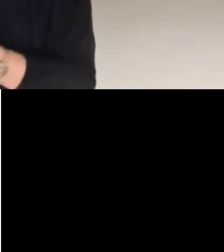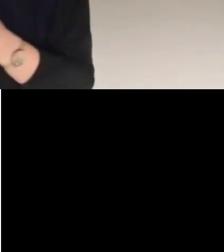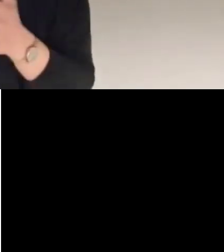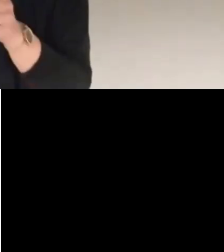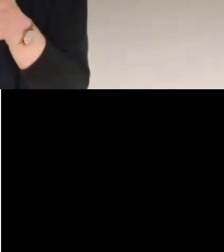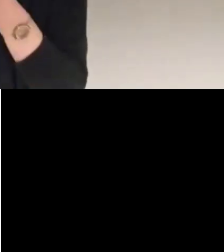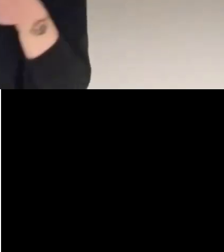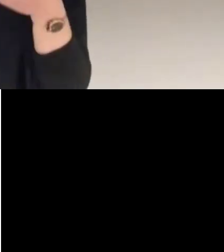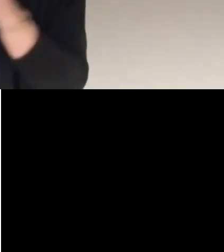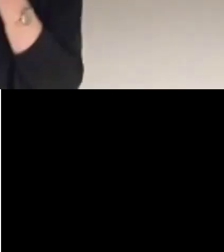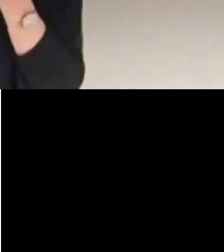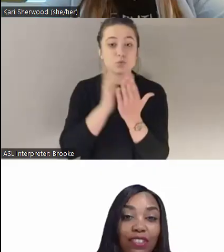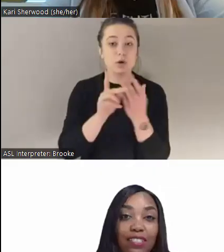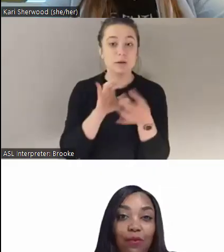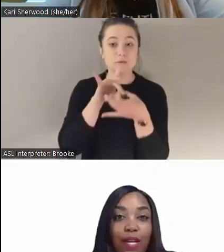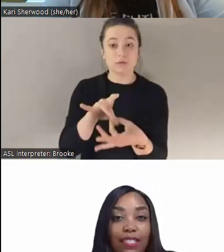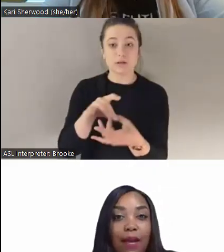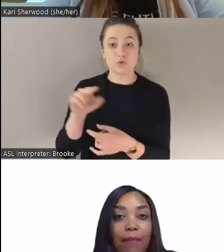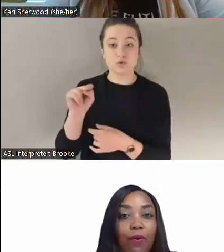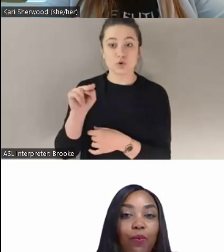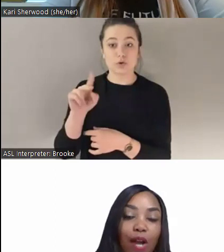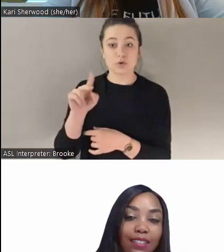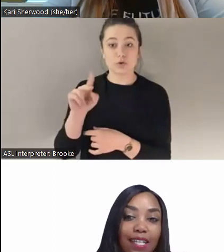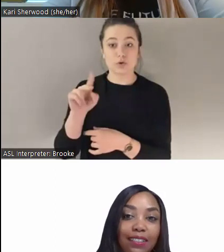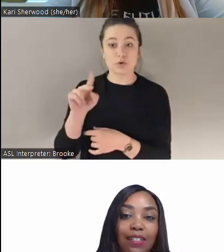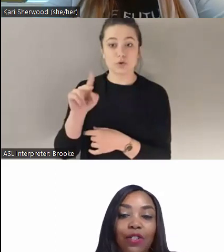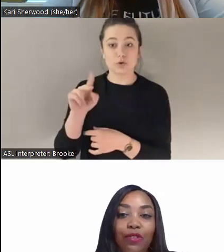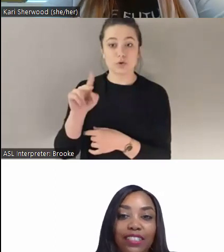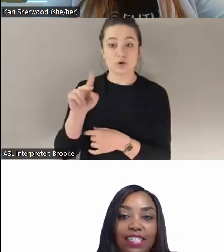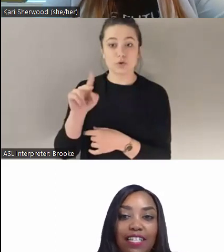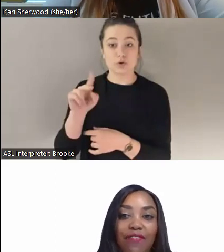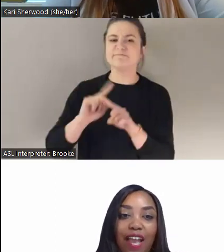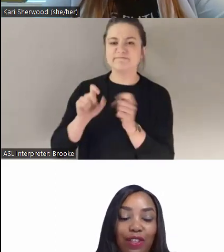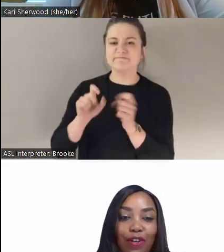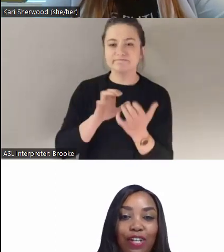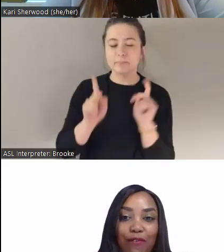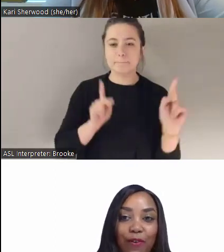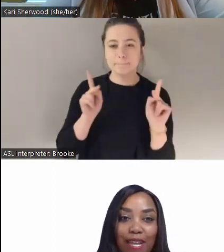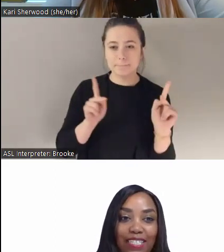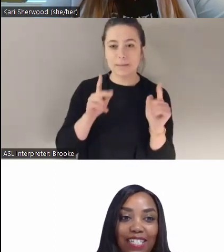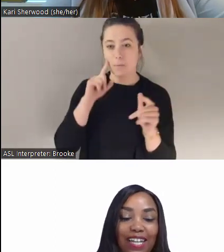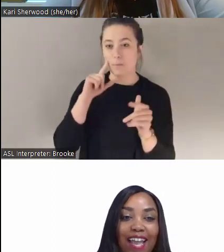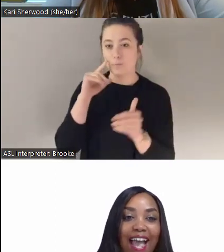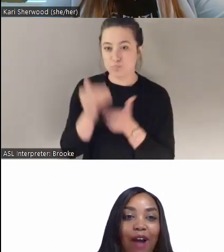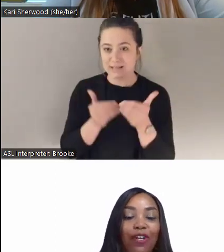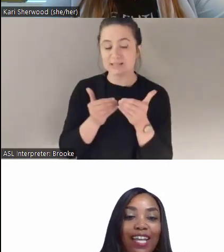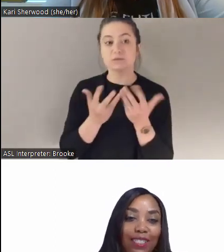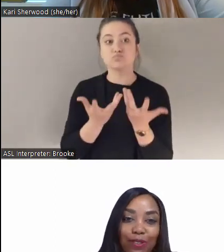neurodiversity and the differences in ways that people process, receive, and learn information. Our guest